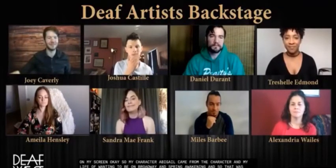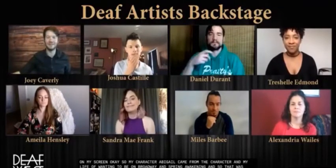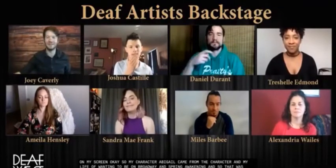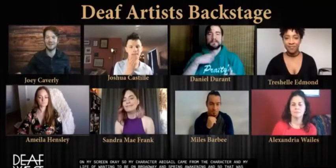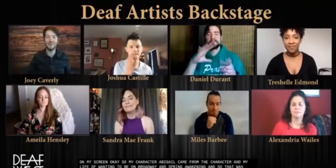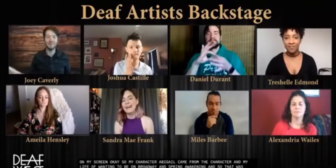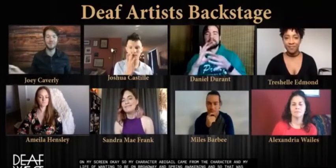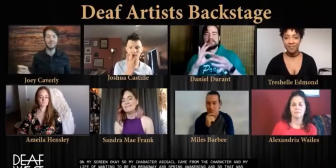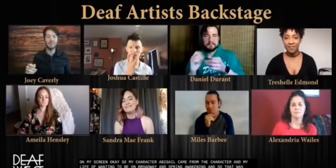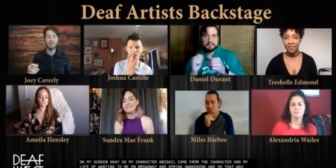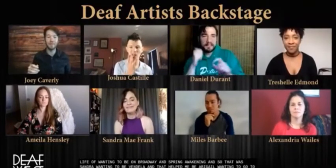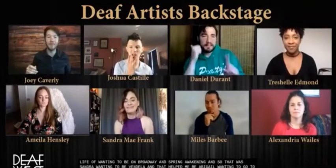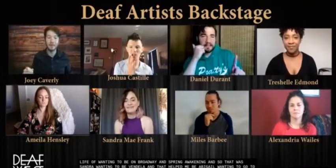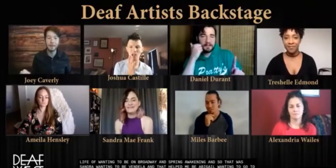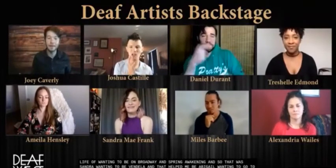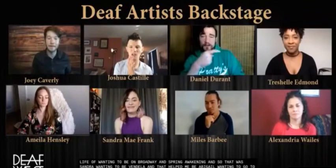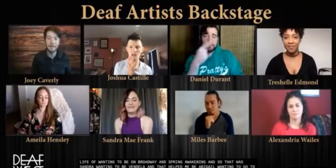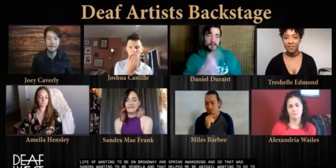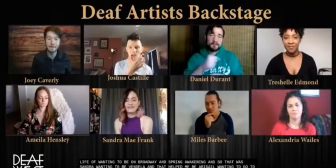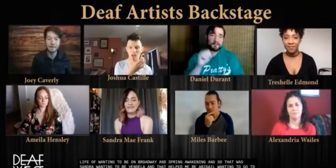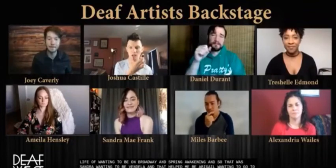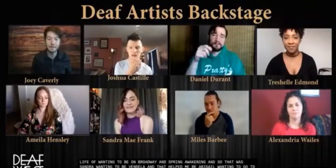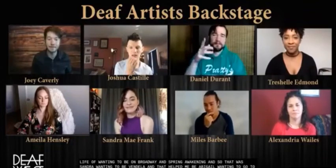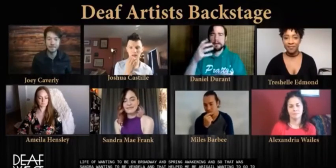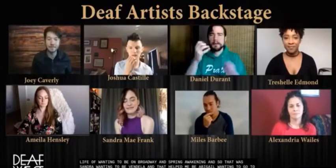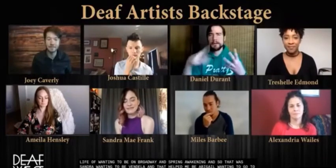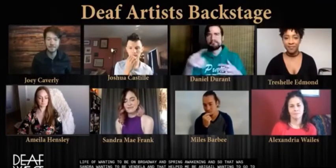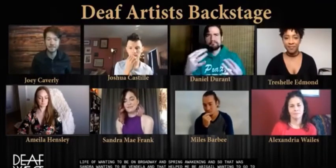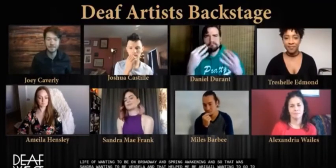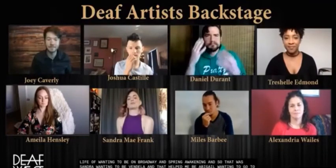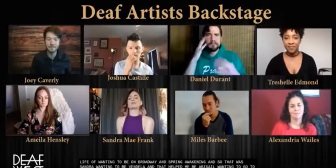But it's still a huge impact on my life having that experience.